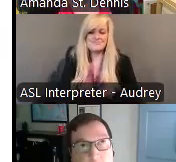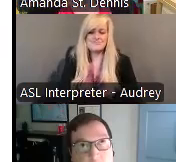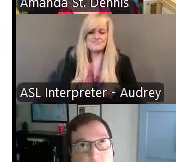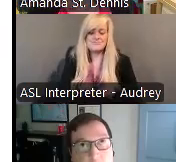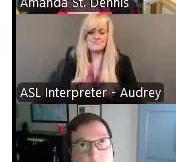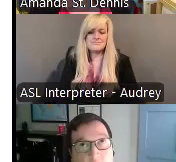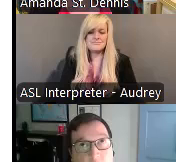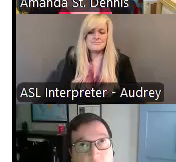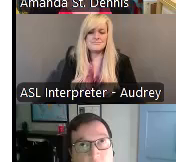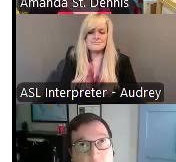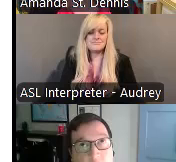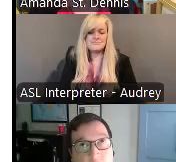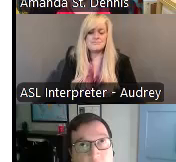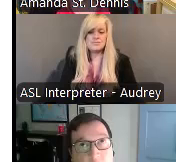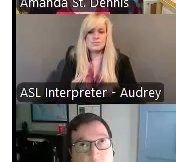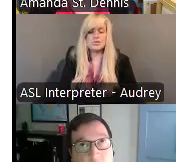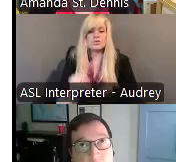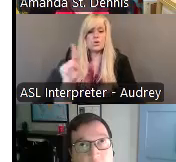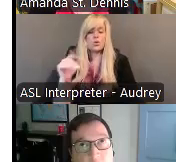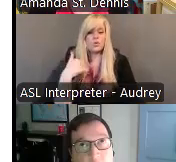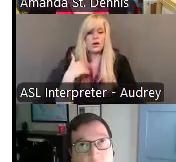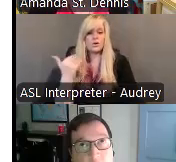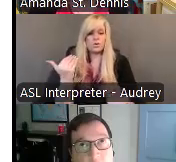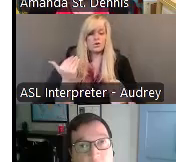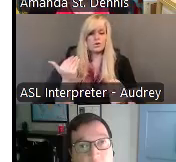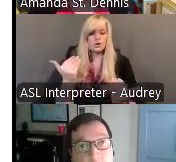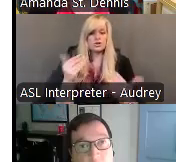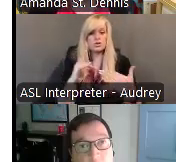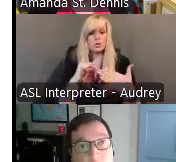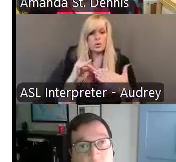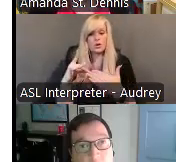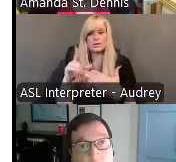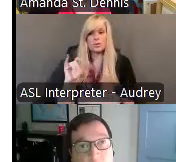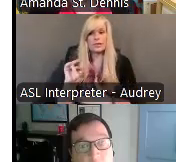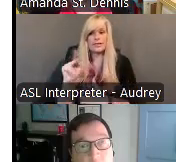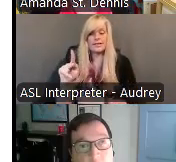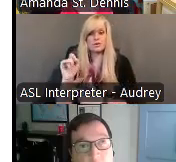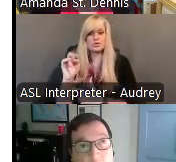continuing to share our resource. You can get into this Linktree or you can contact any of us, and we